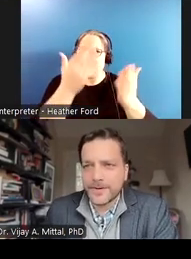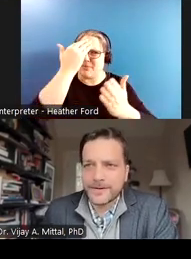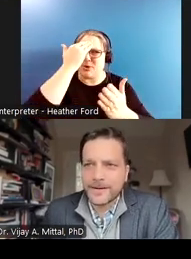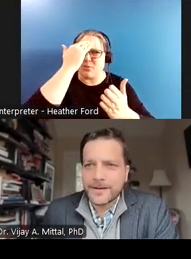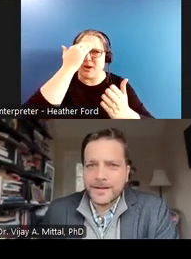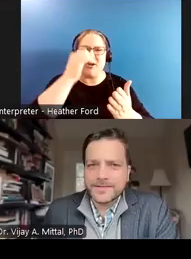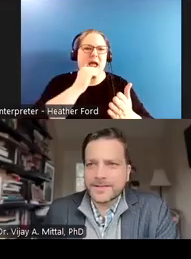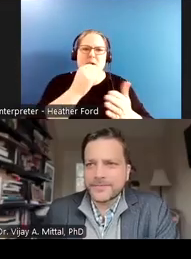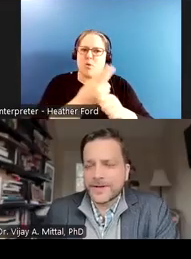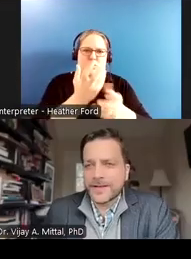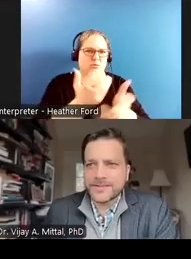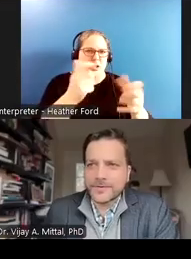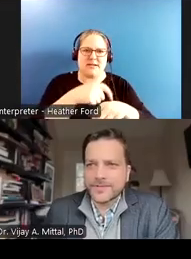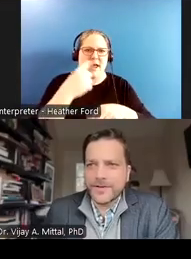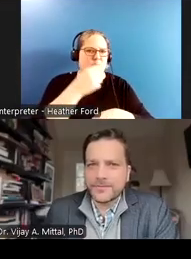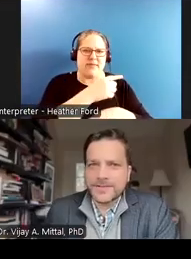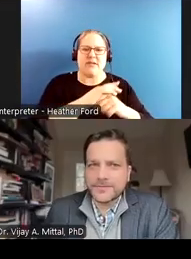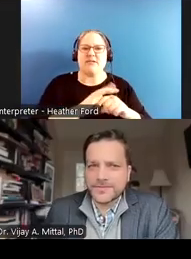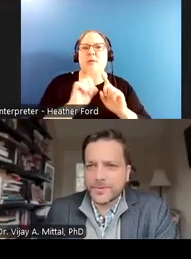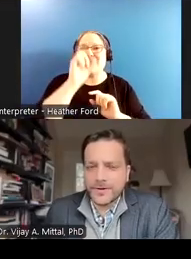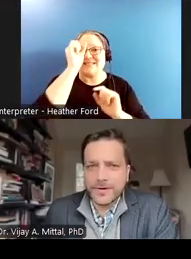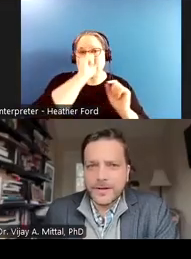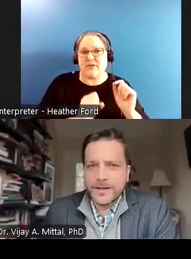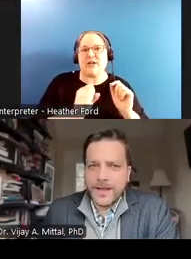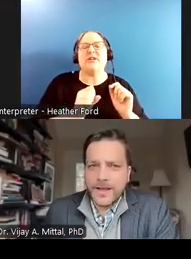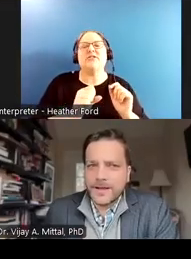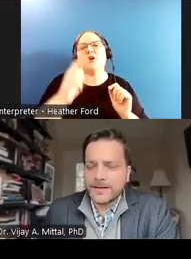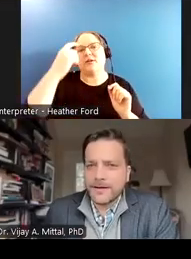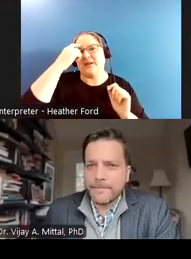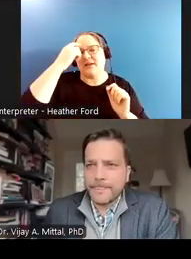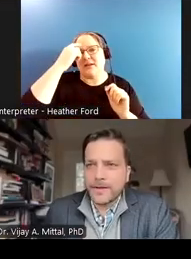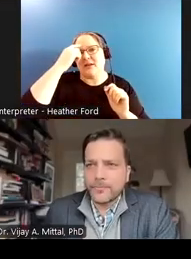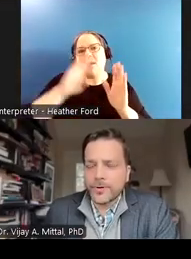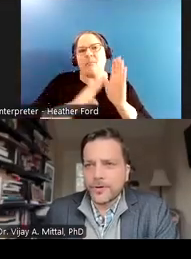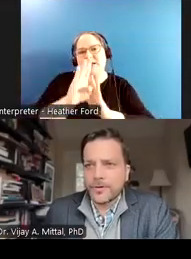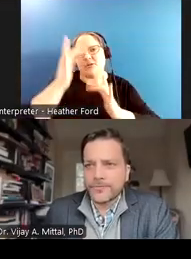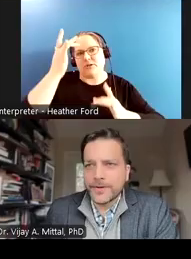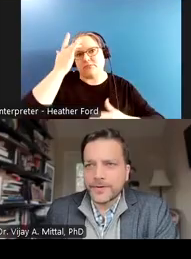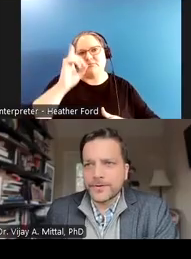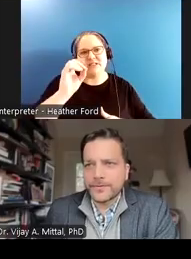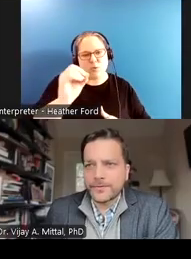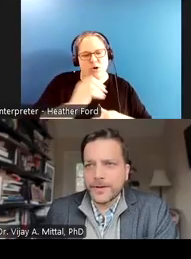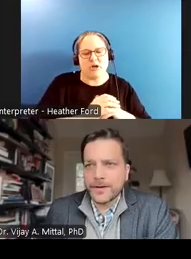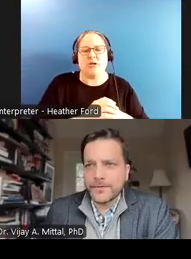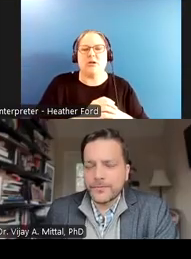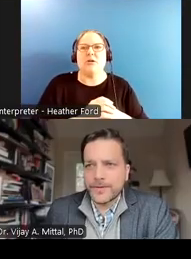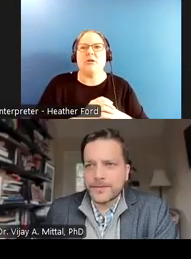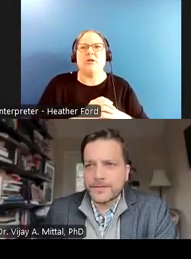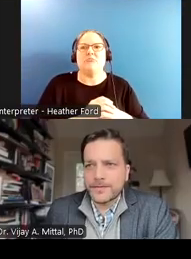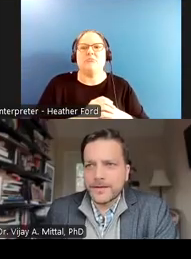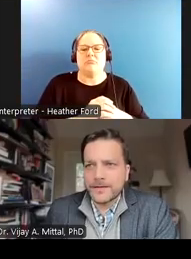but schizophrenia is a neurodedevelopmental disorder. And um, we're all familiar uh with